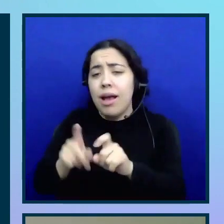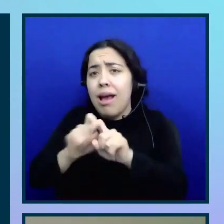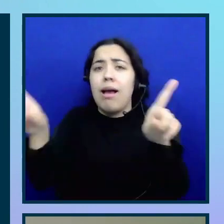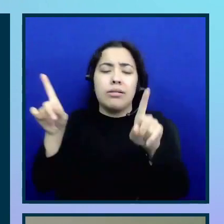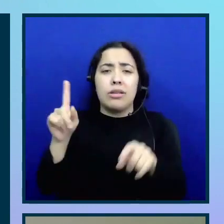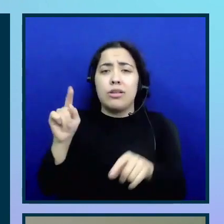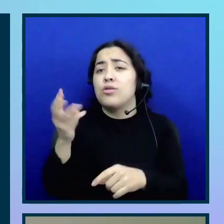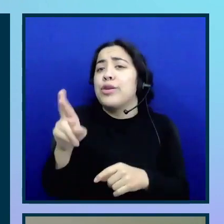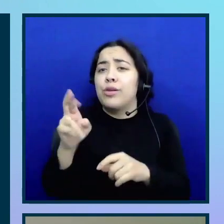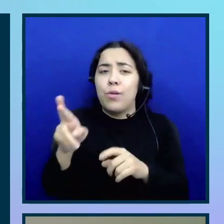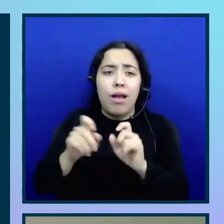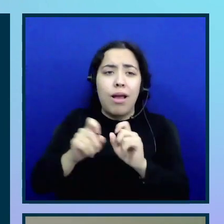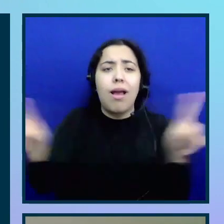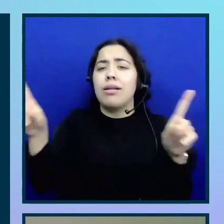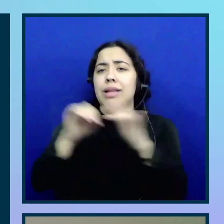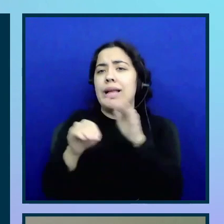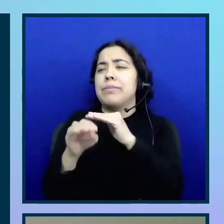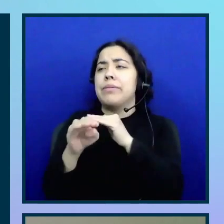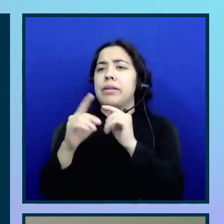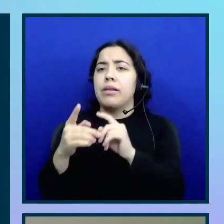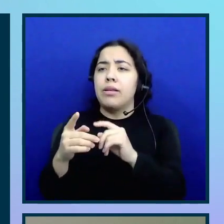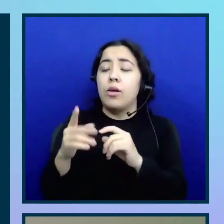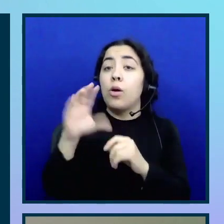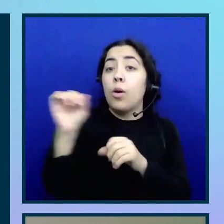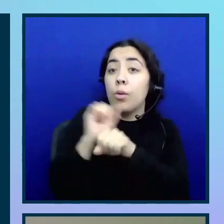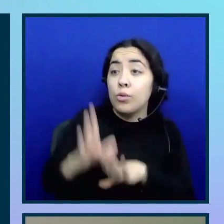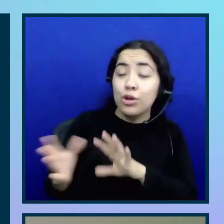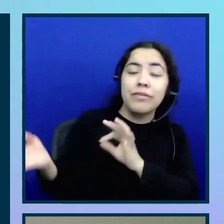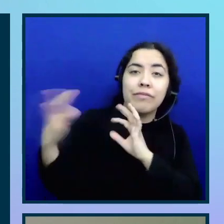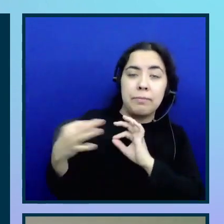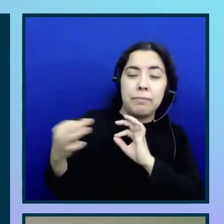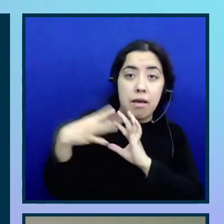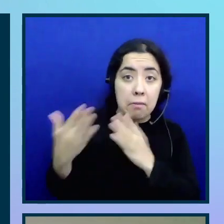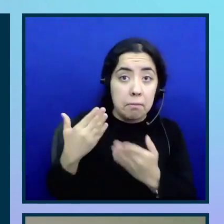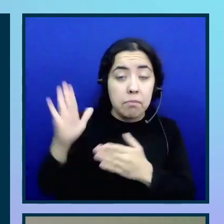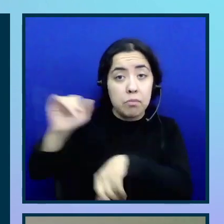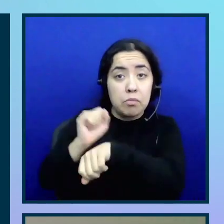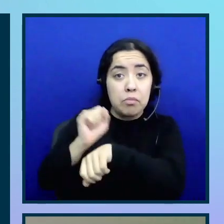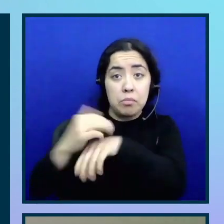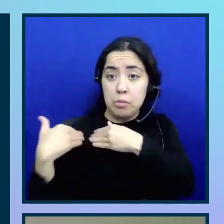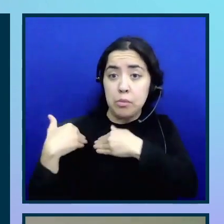try to get feedback from coworkers, maybe who, whose job is also invested in this design,